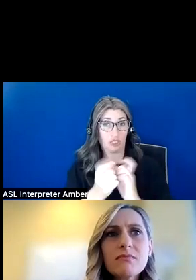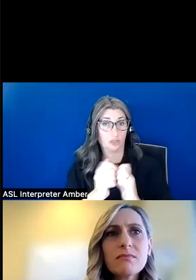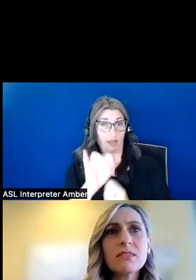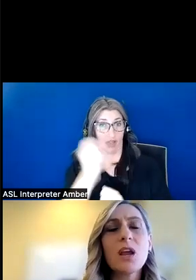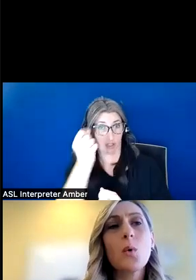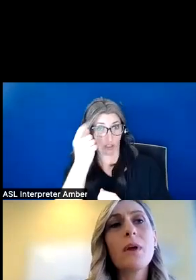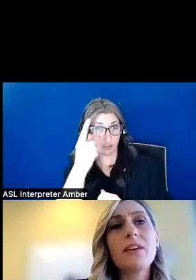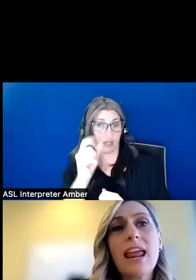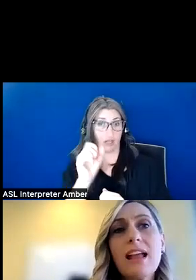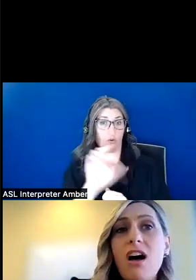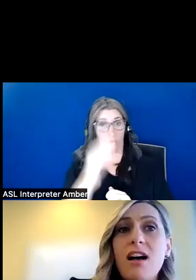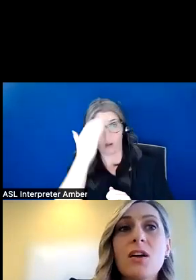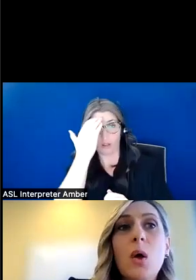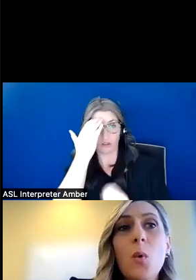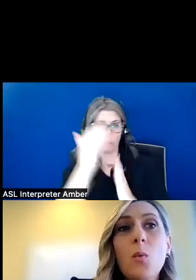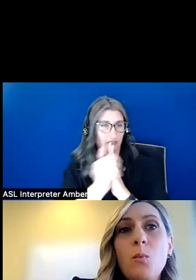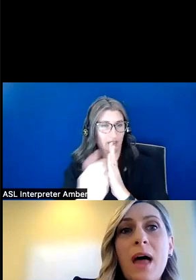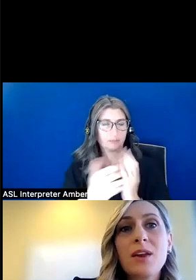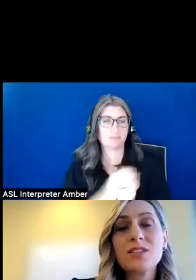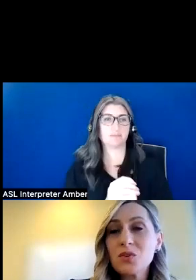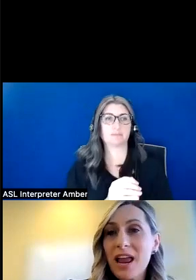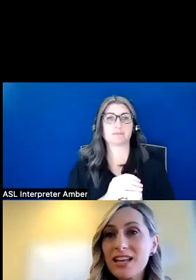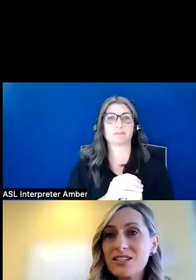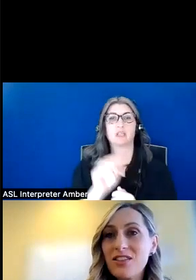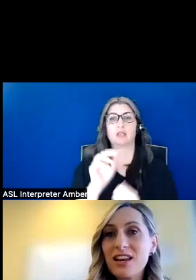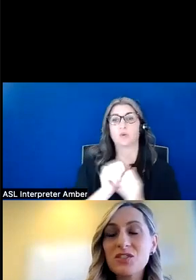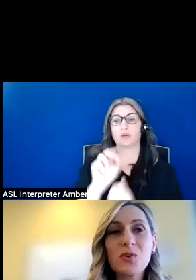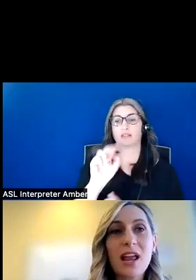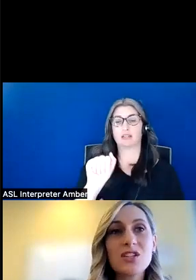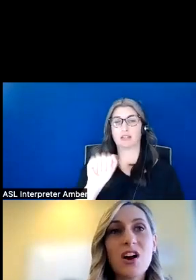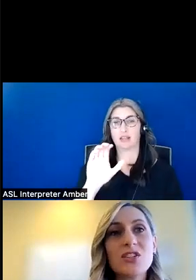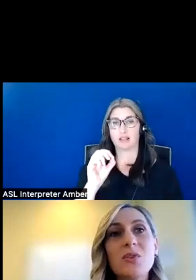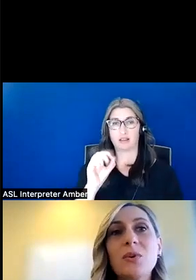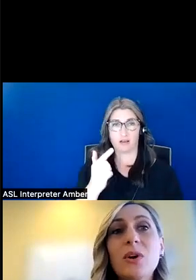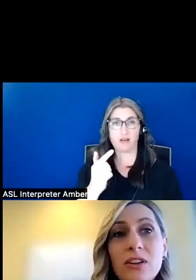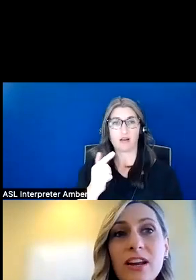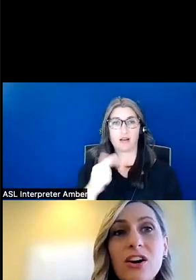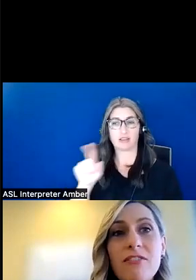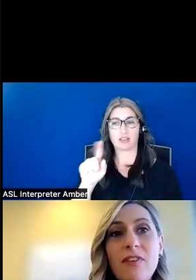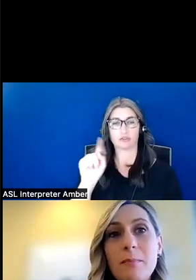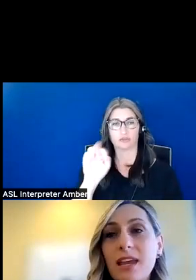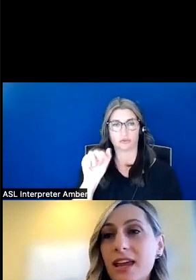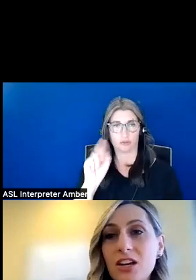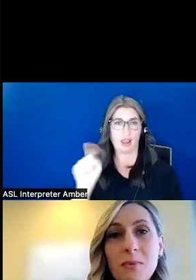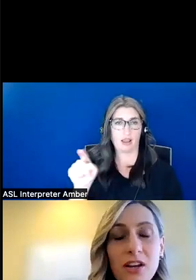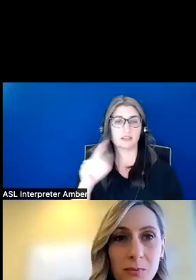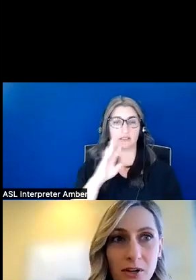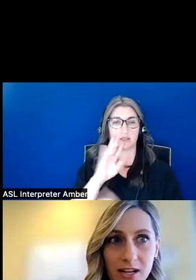With NACOG, that strand that Tran talked you through earlier on family engagement and community